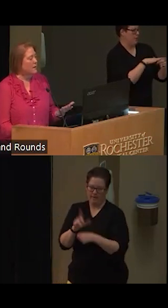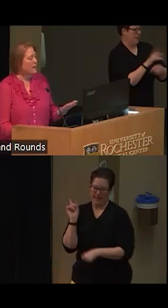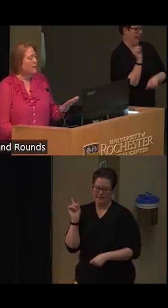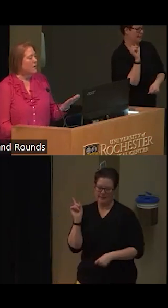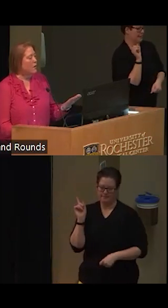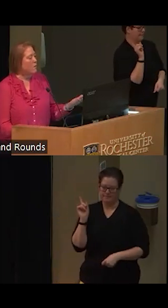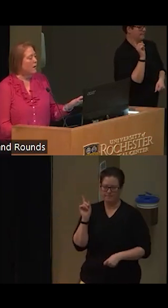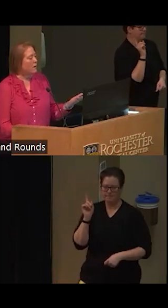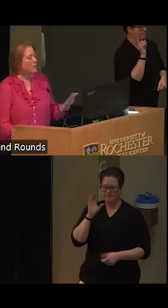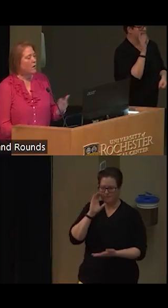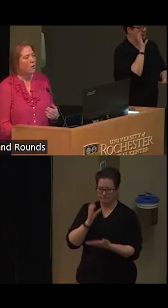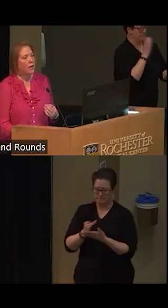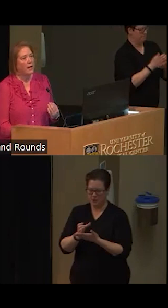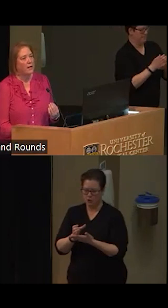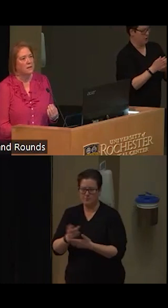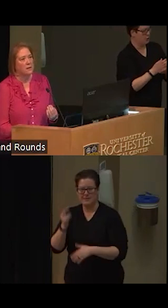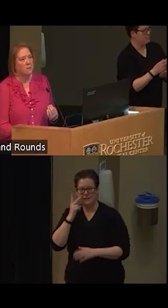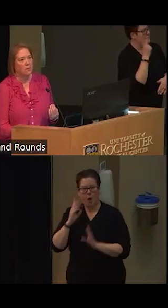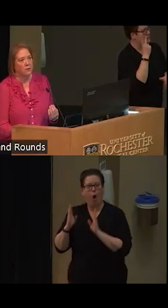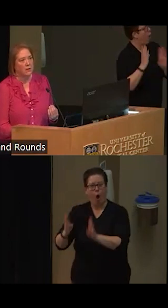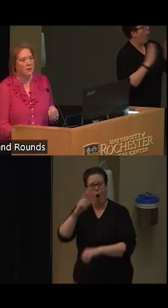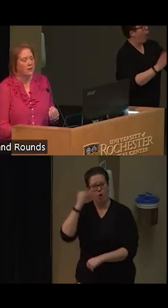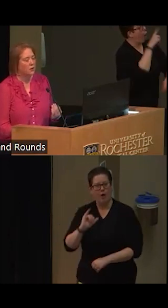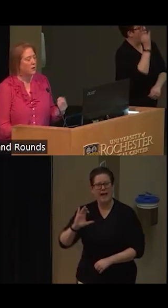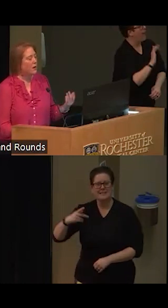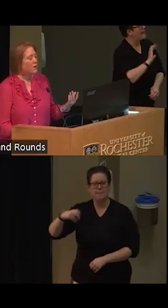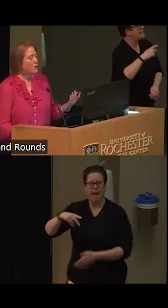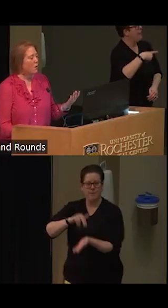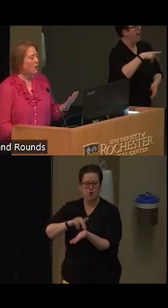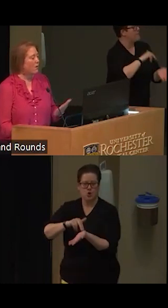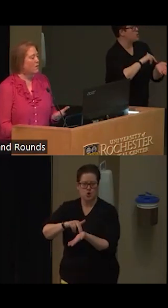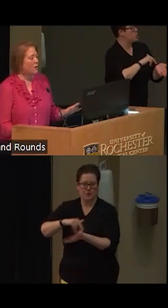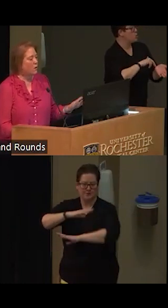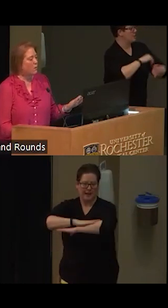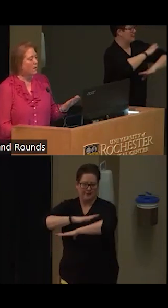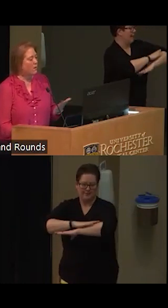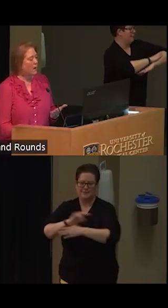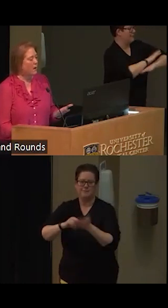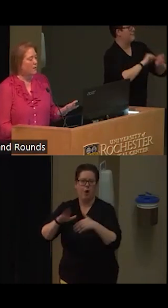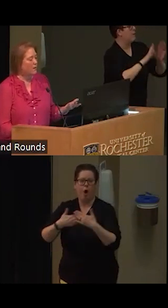see that we mocked up the hallway as a cpep nursing station so all of the equipment and